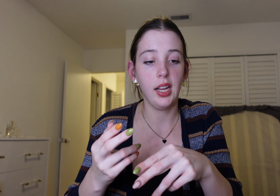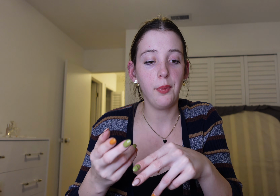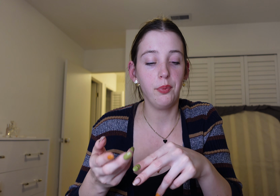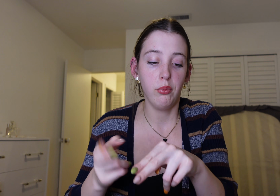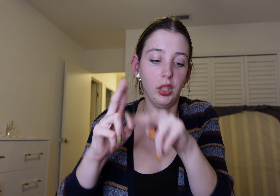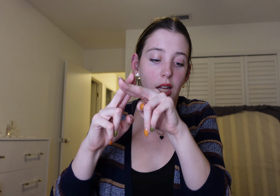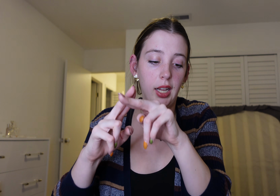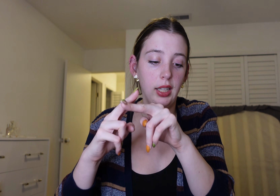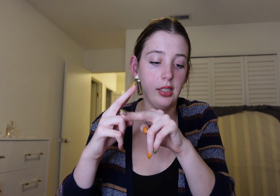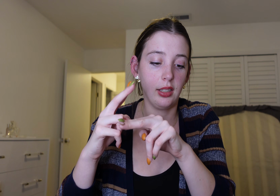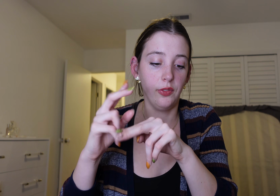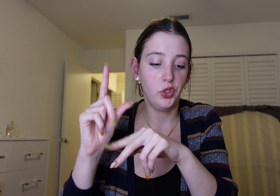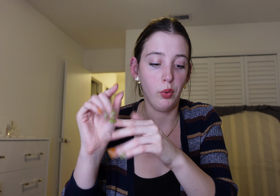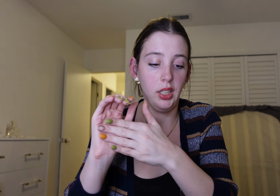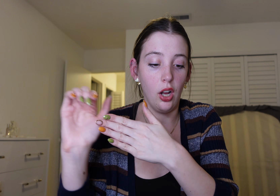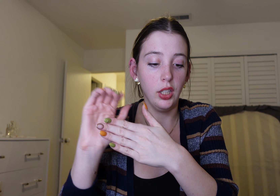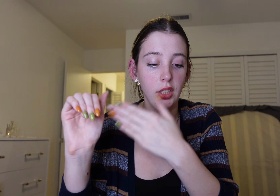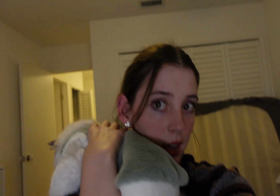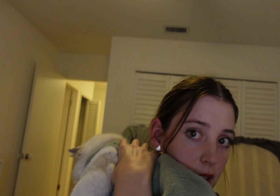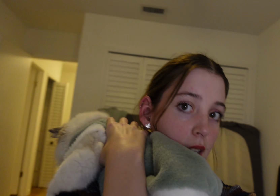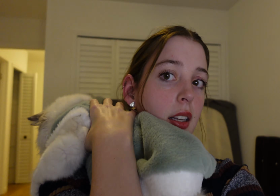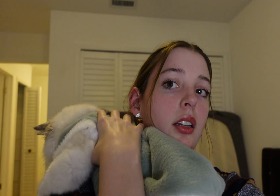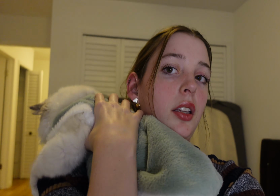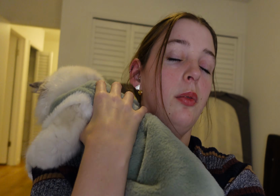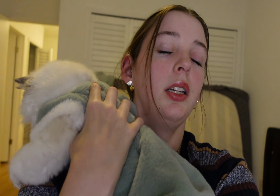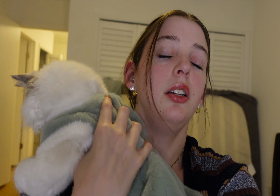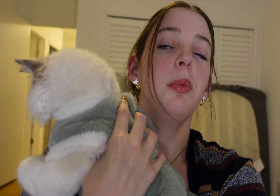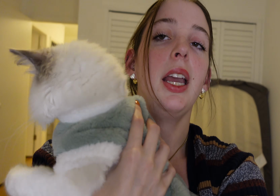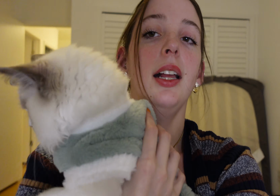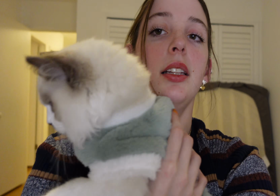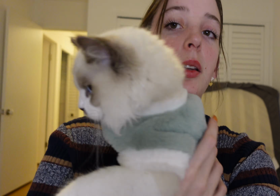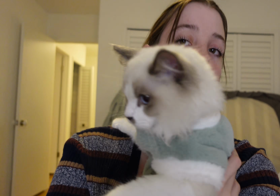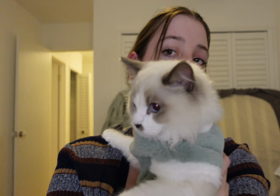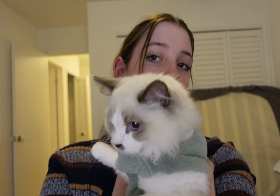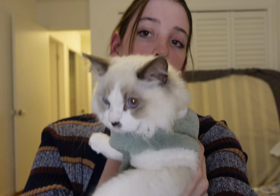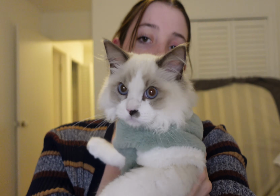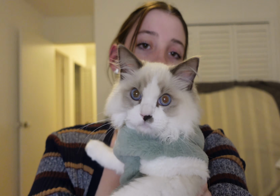like plus 20 and then, y'all wanna know my cat's name? this is Maru